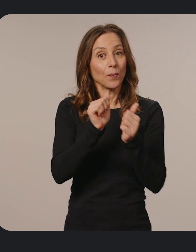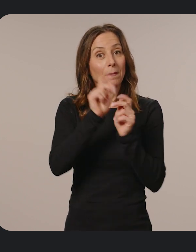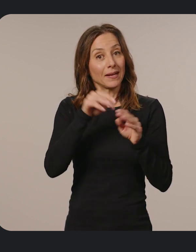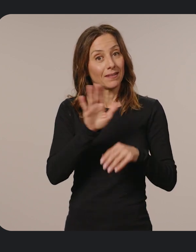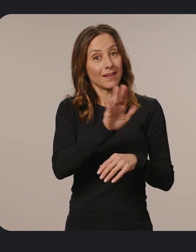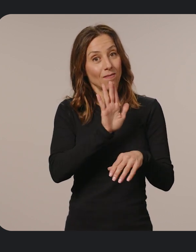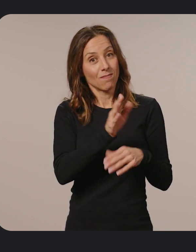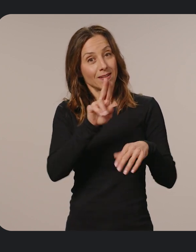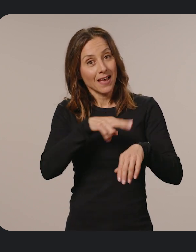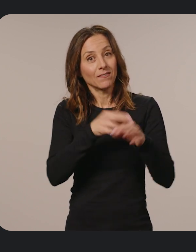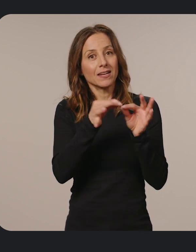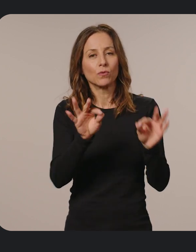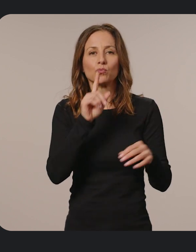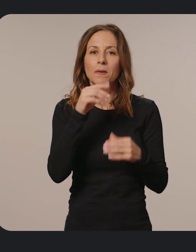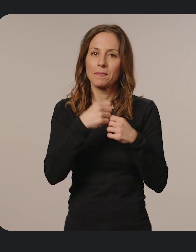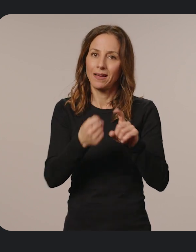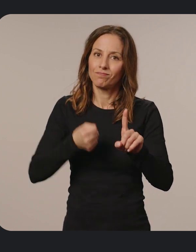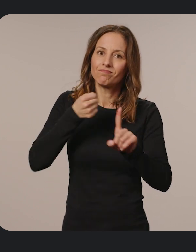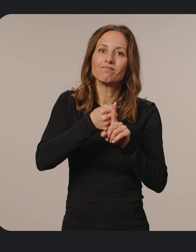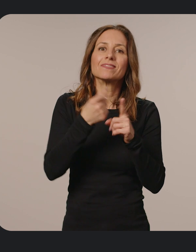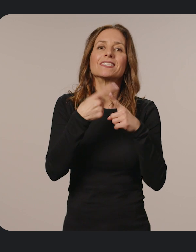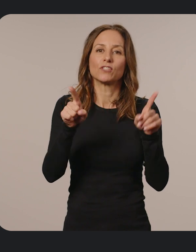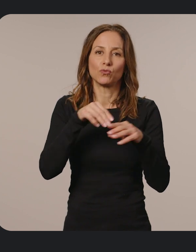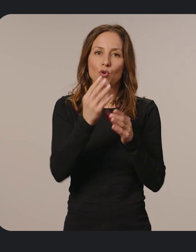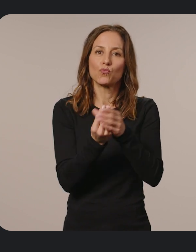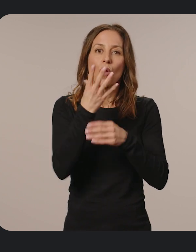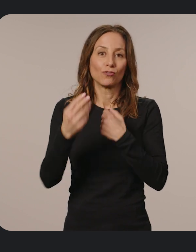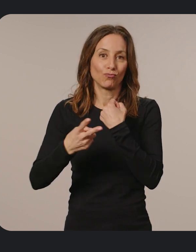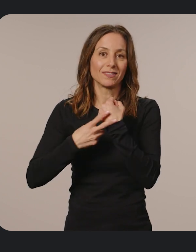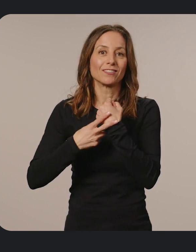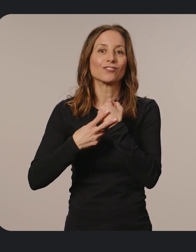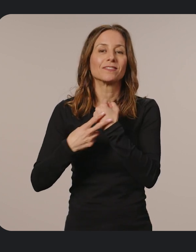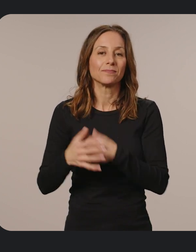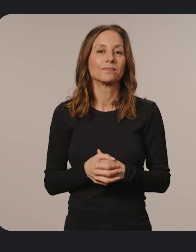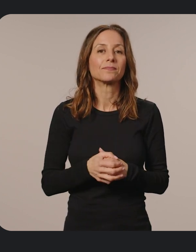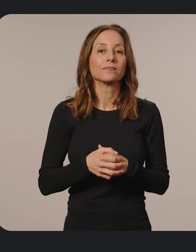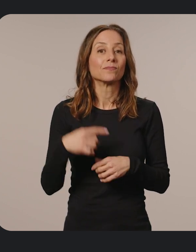because connecting with people in their native language can really make a difference to your growth and retention.